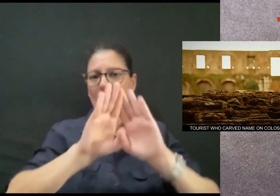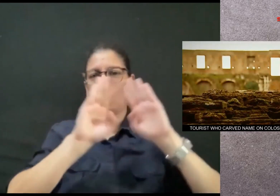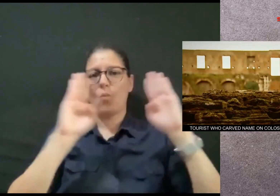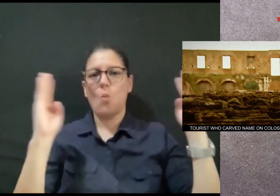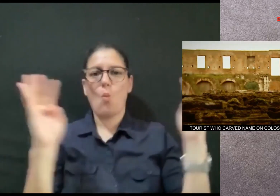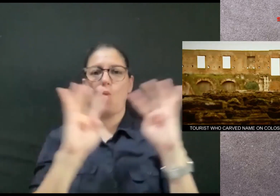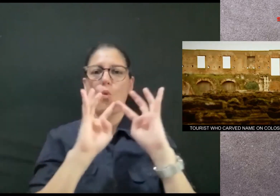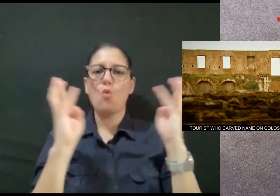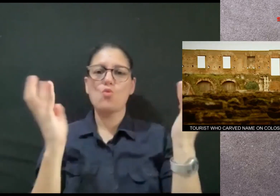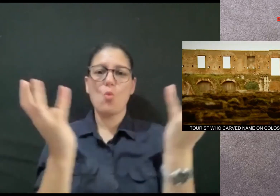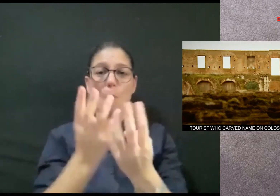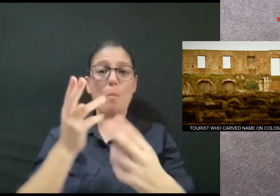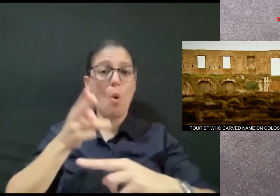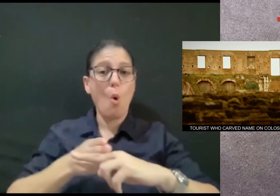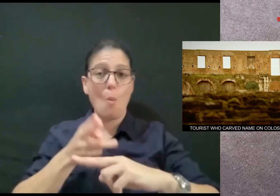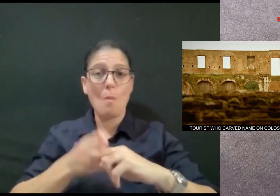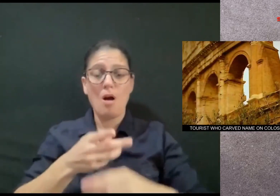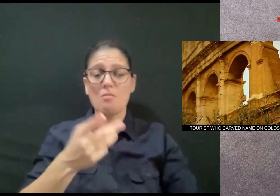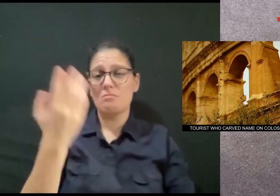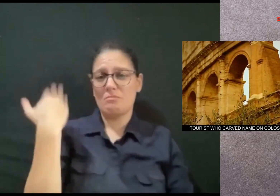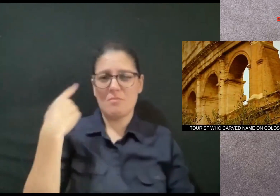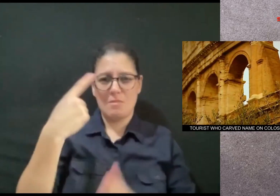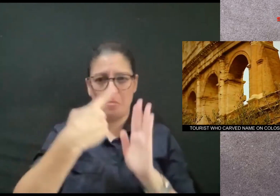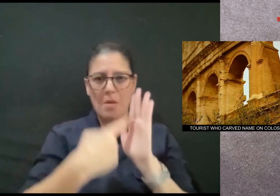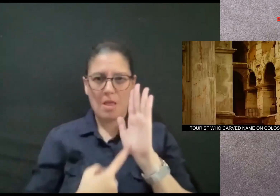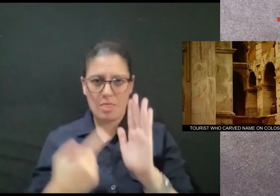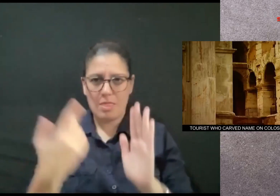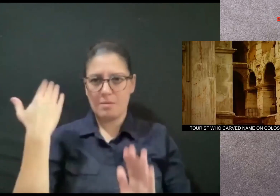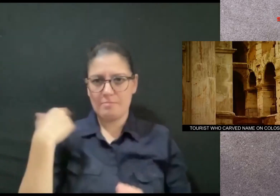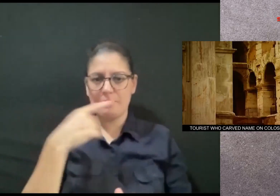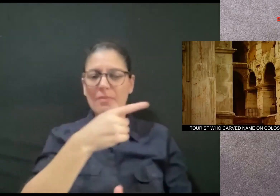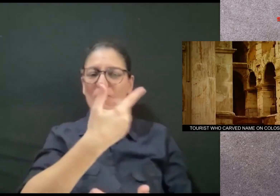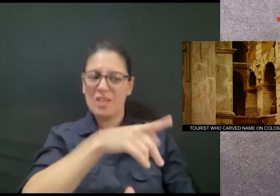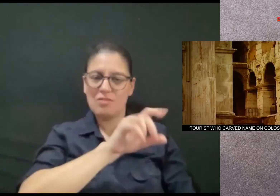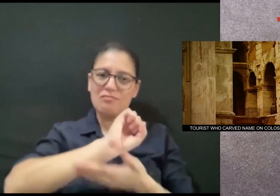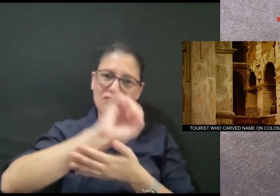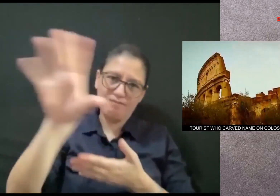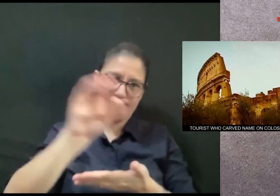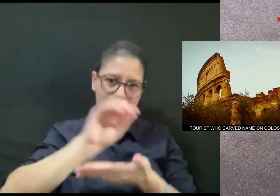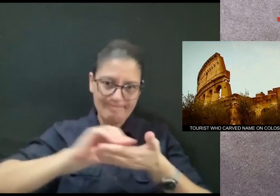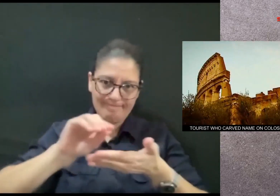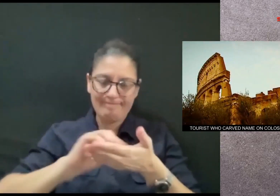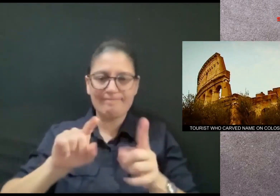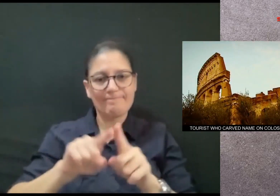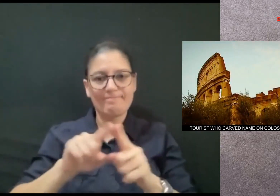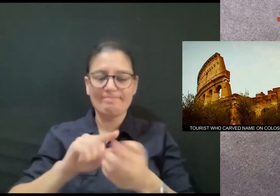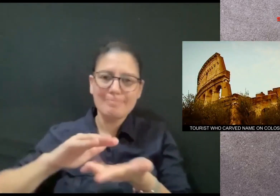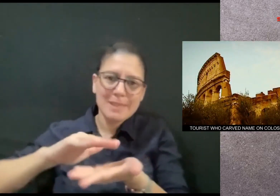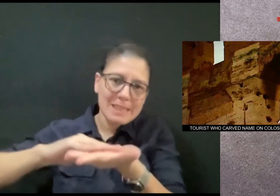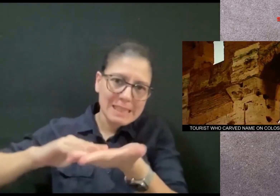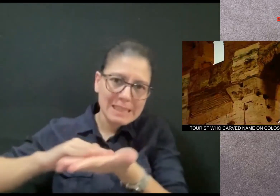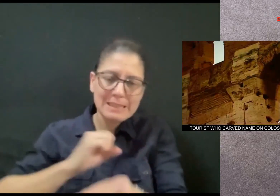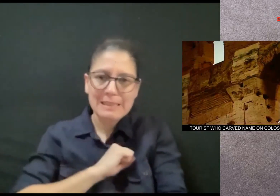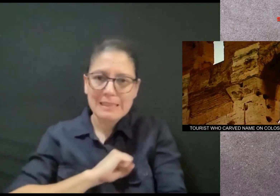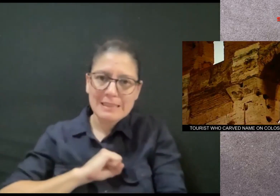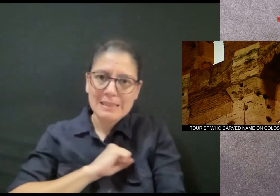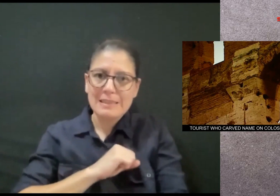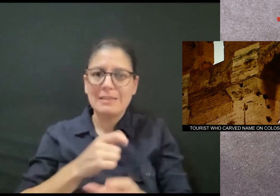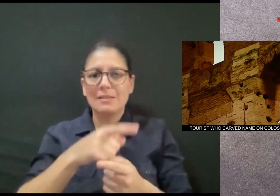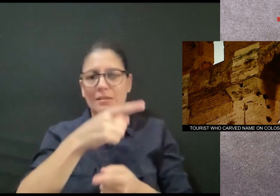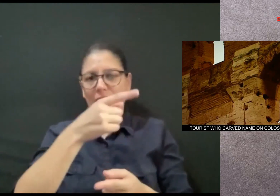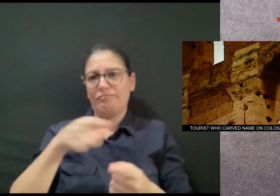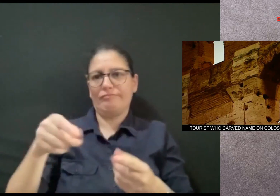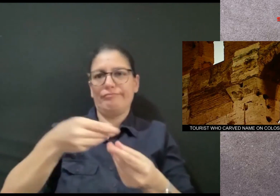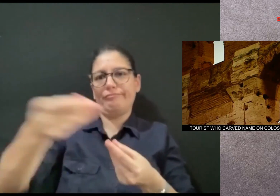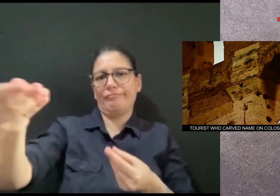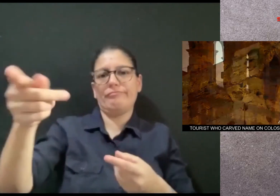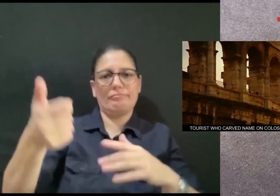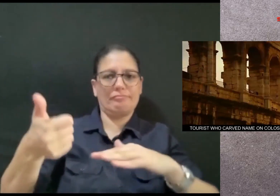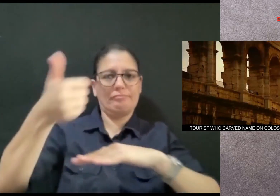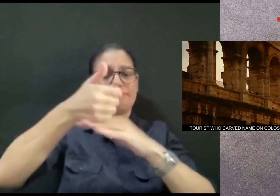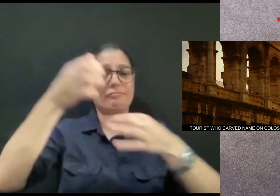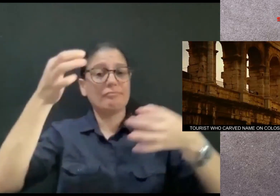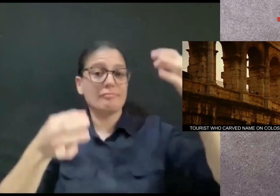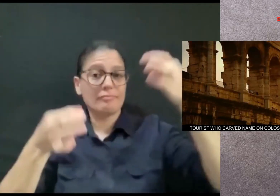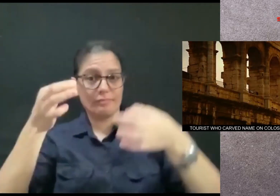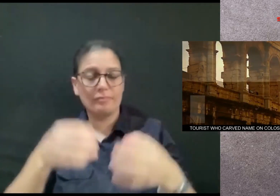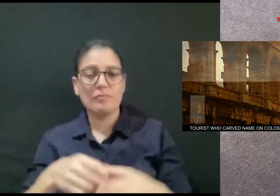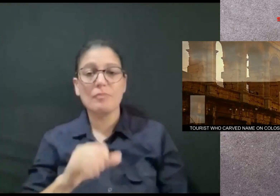has sent an apology letter to the local prosecutor's office